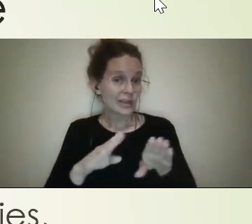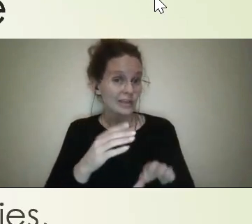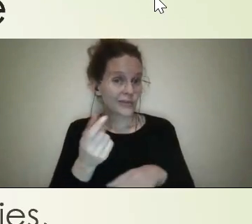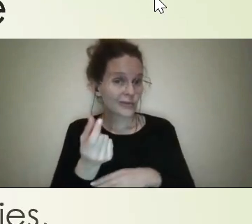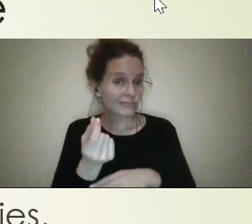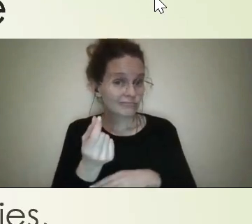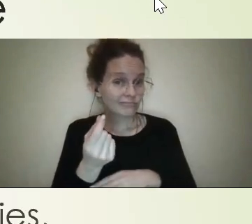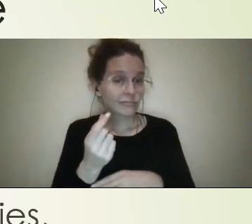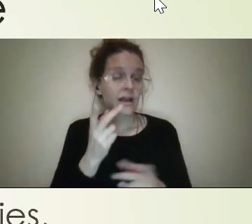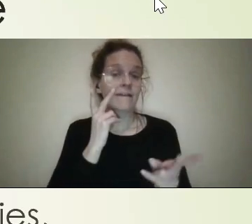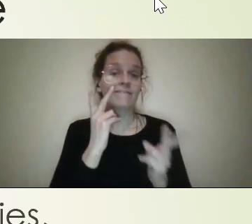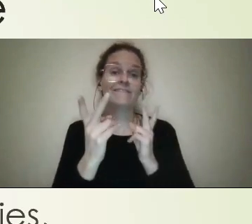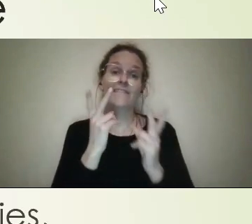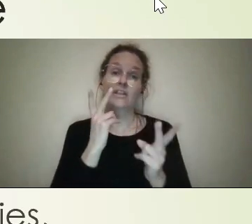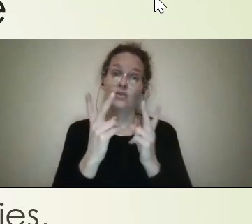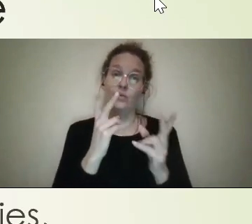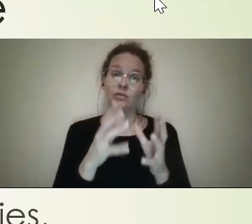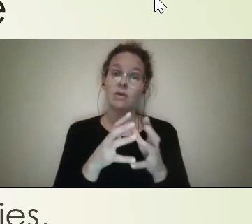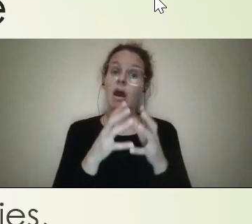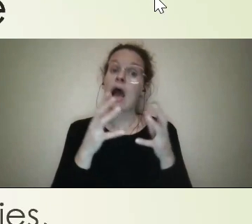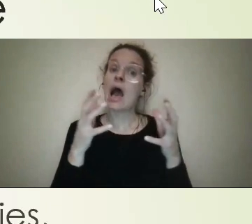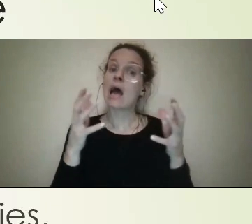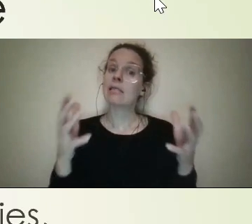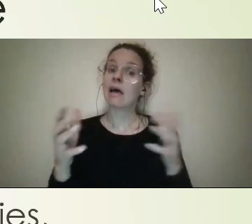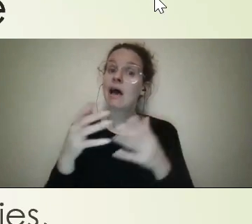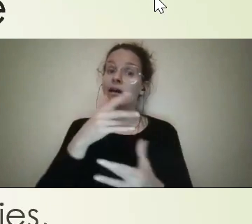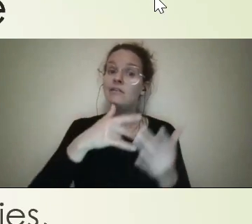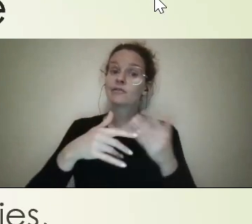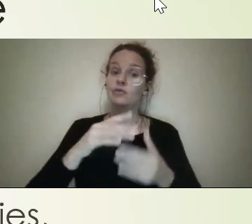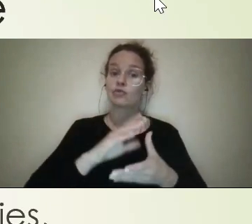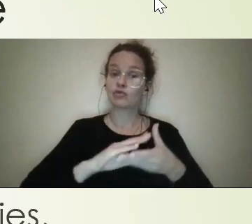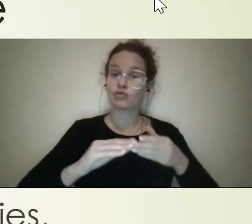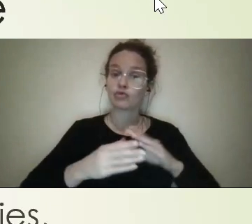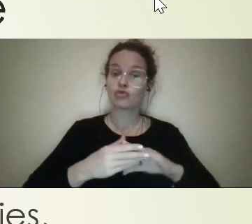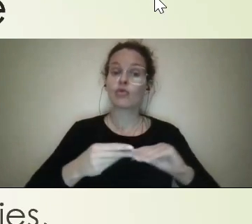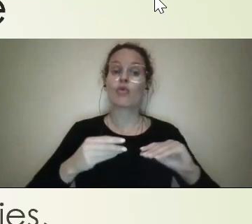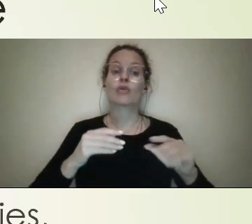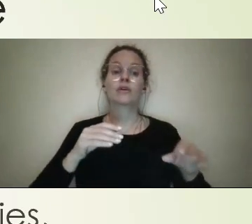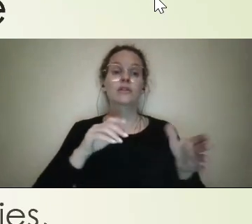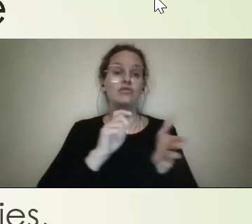we have a lot of social stories, written directions, verbal explanations. Remember,